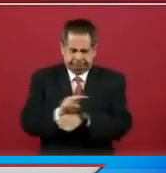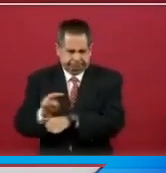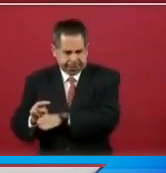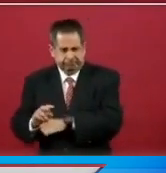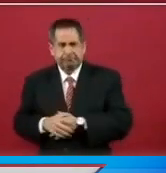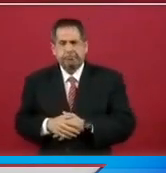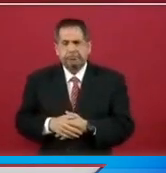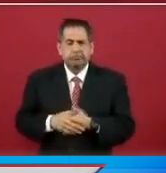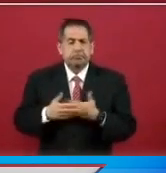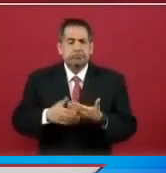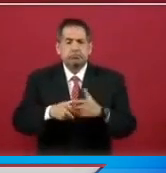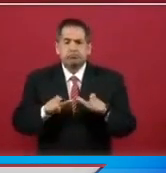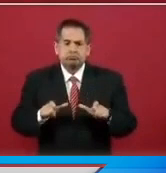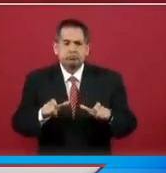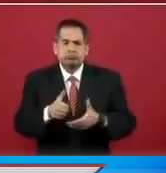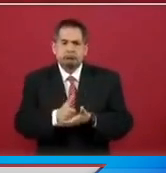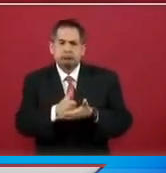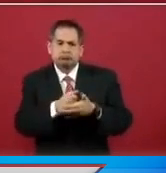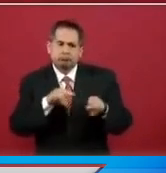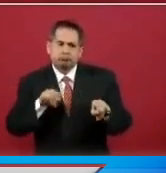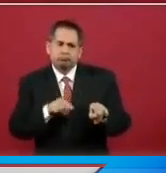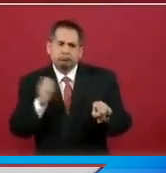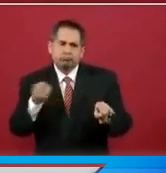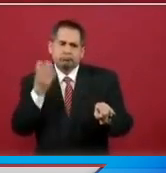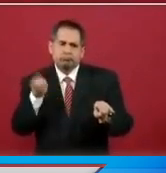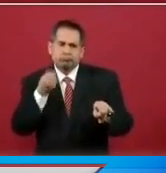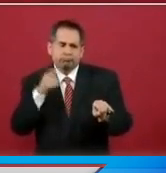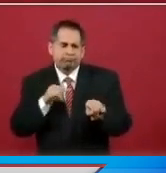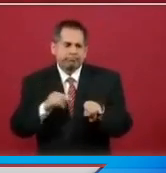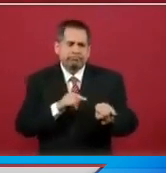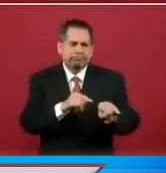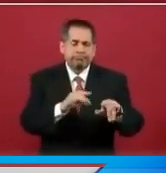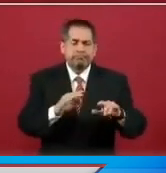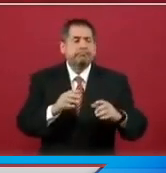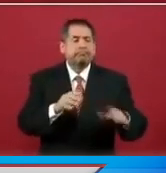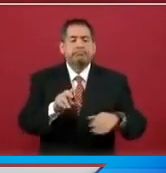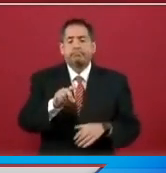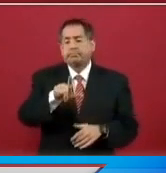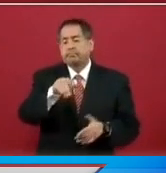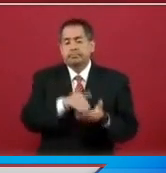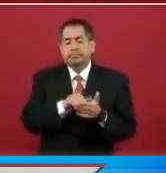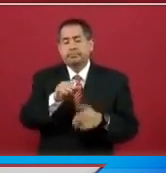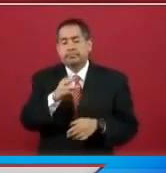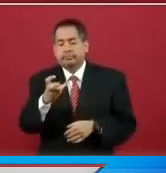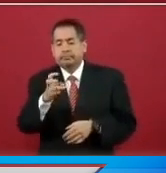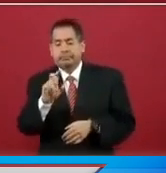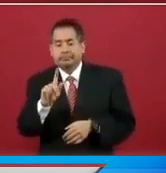The public data of the public prosecutor's office allow to inform that 175 people are linked to the process